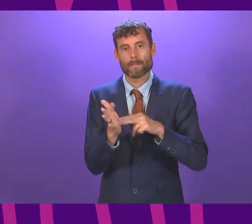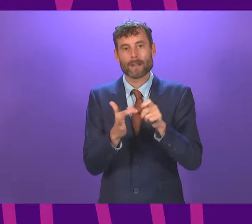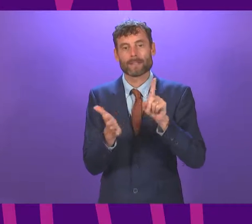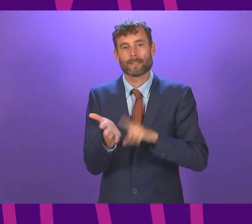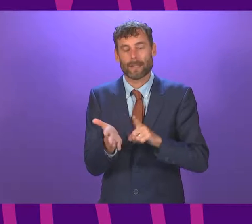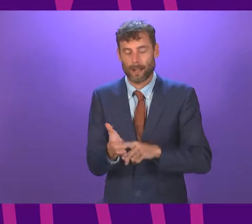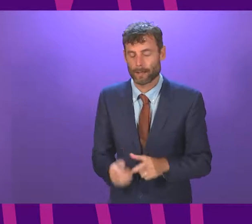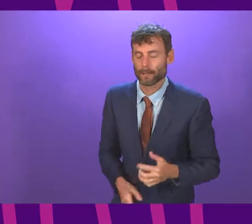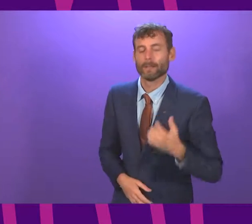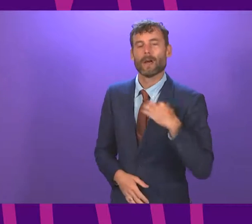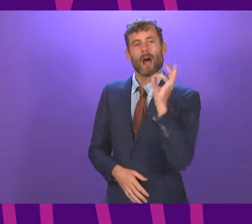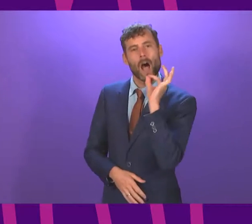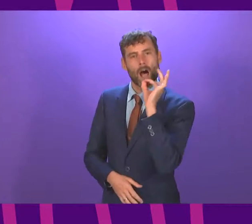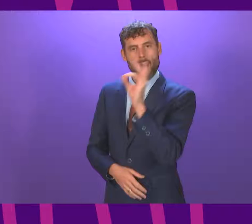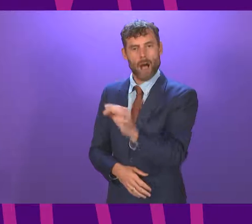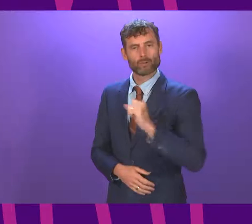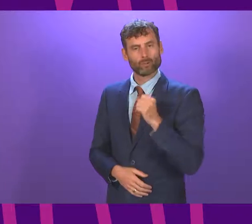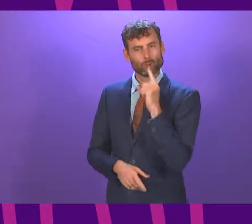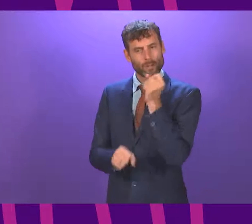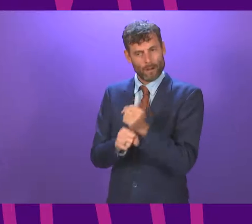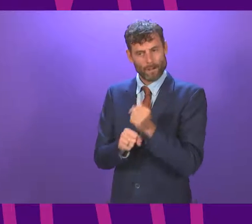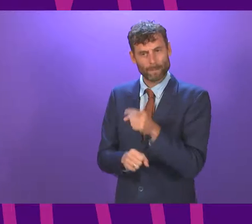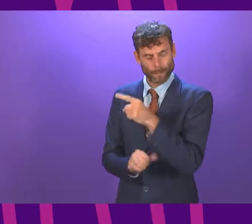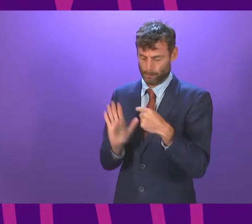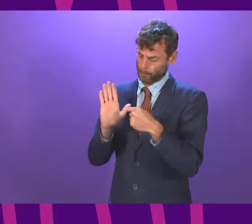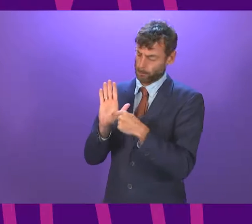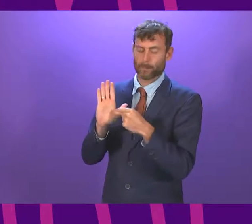To ask the Scottish Government what analysis it has made of the joint statement by the World